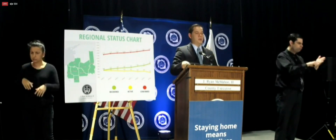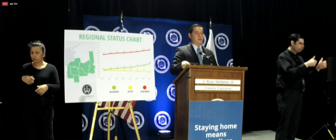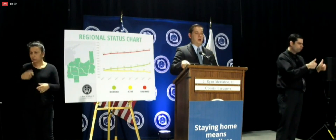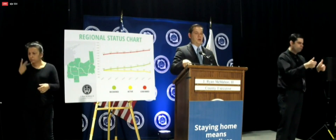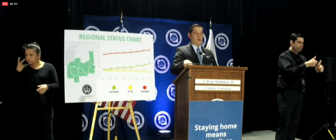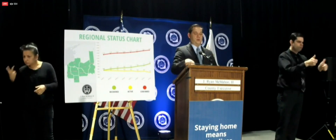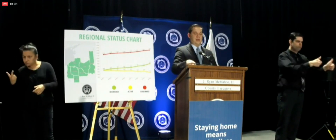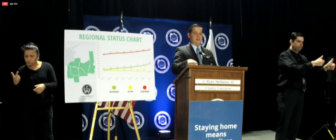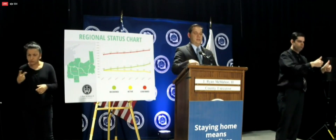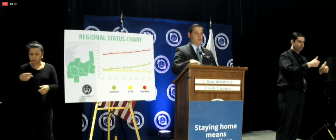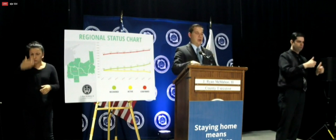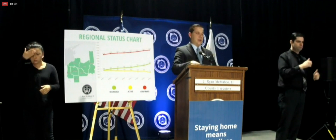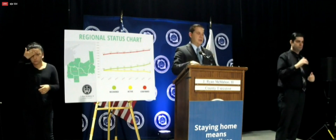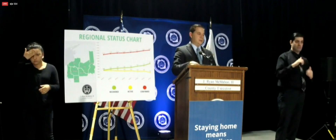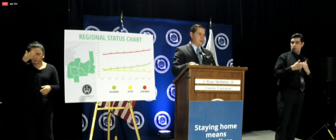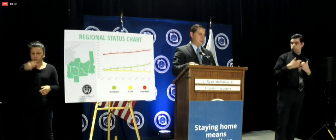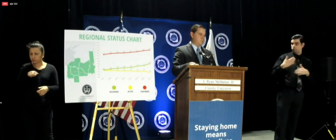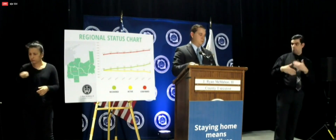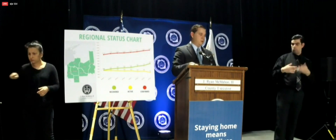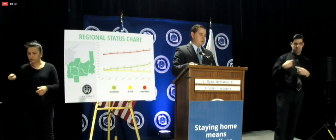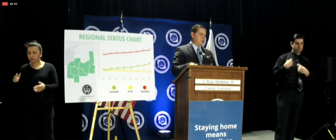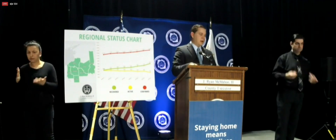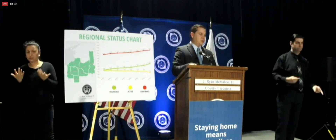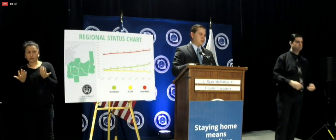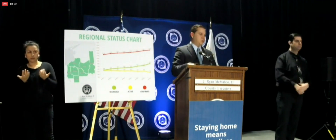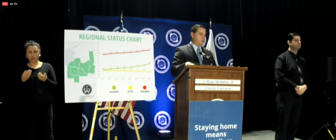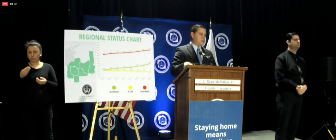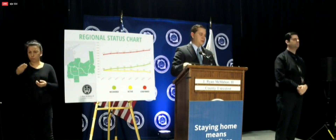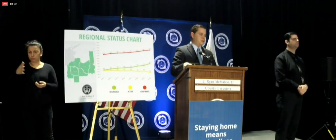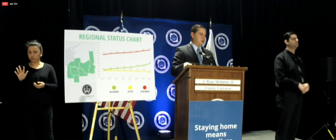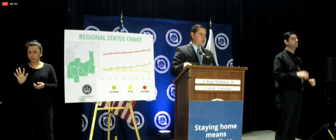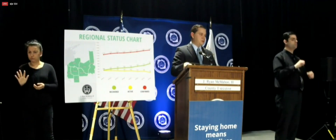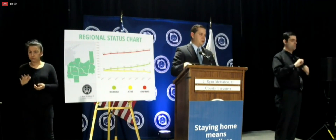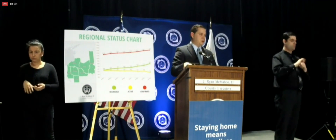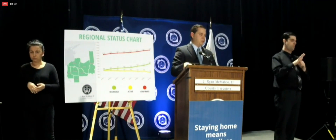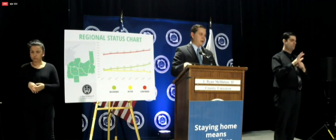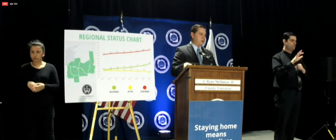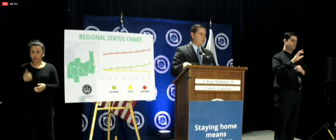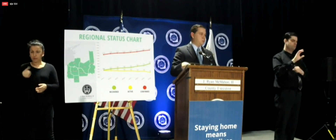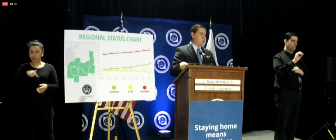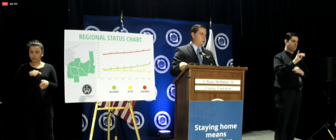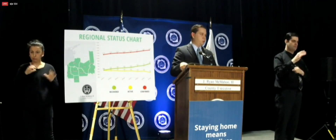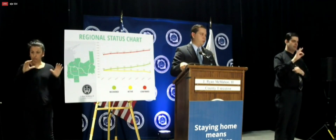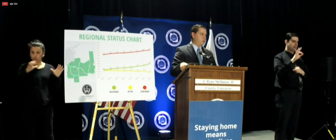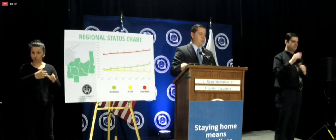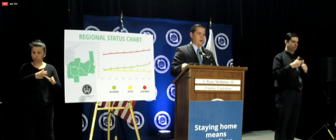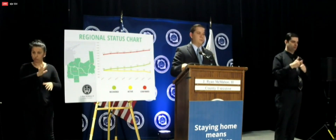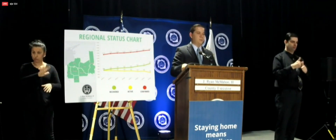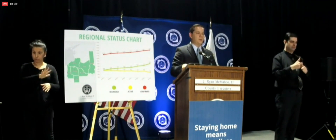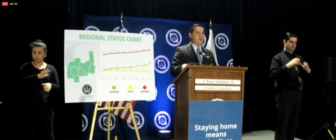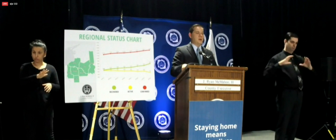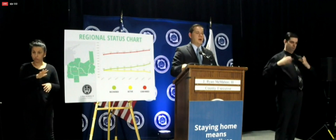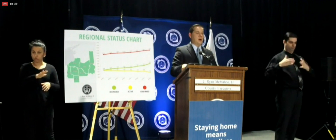ARMY OF INVESTIGATORS. YOU CAN GIVE US AN UPDATE? YES. SO, OUR COVID-19 TRACKING TEAM,